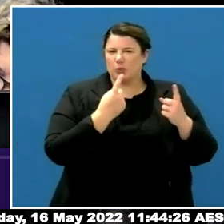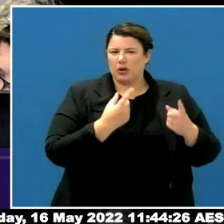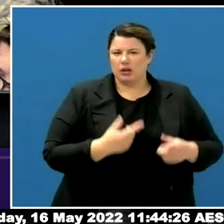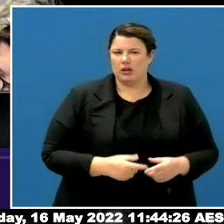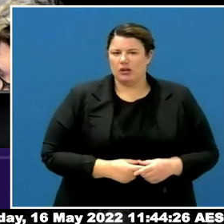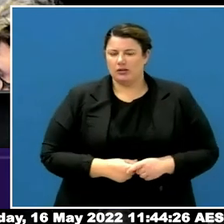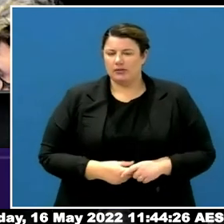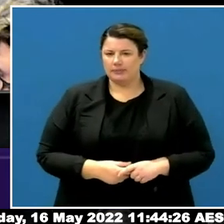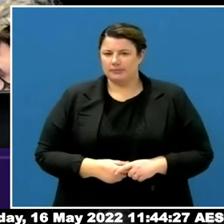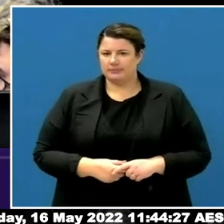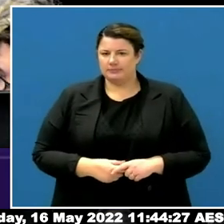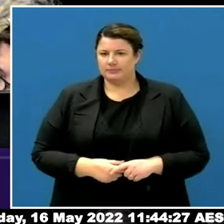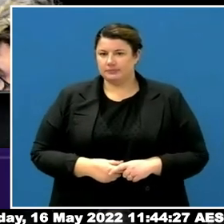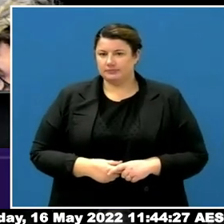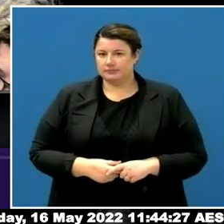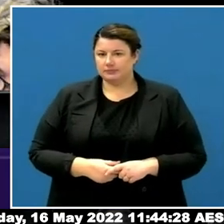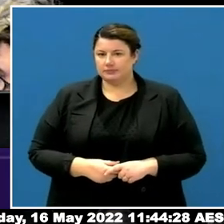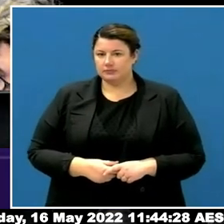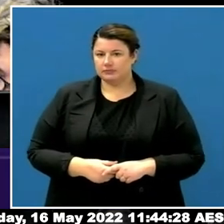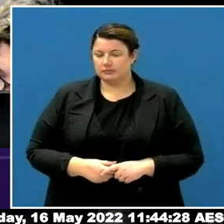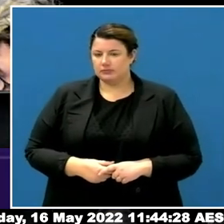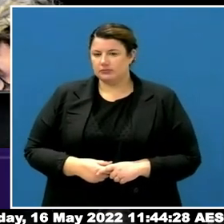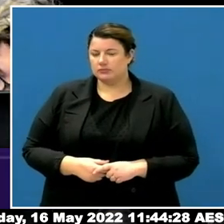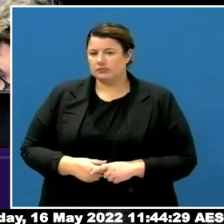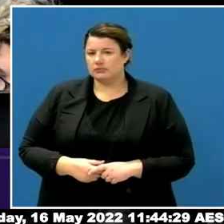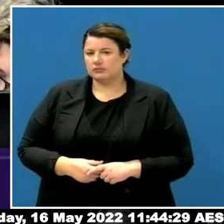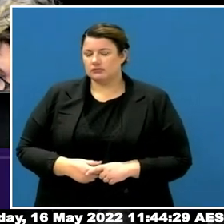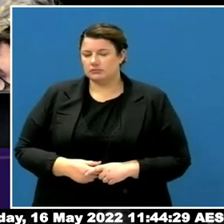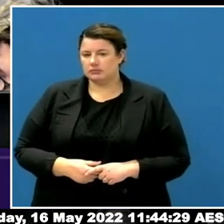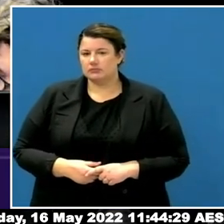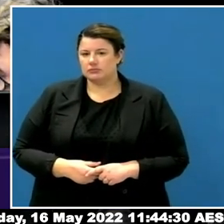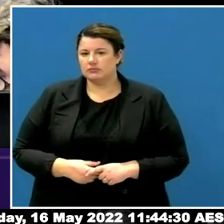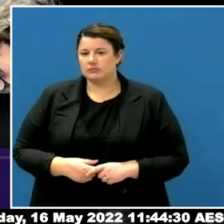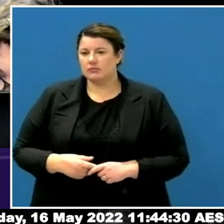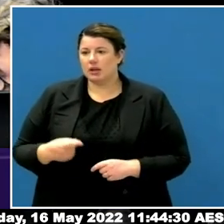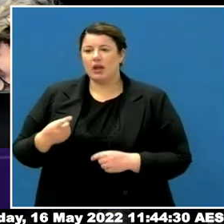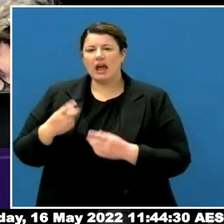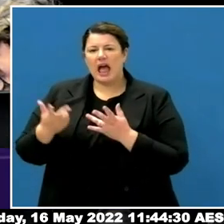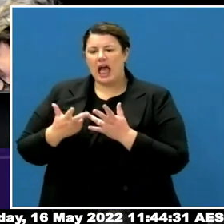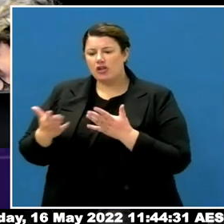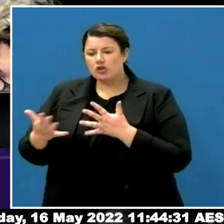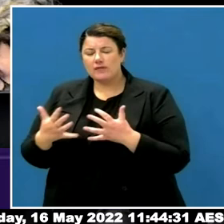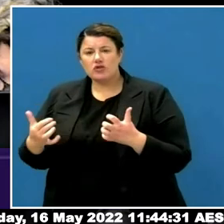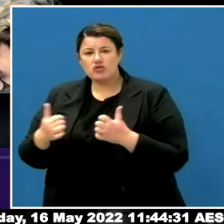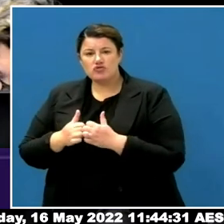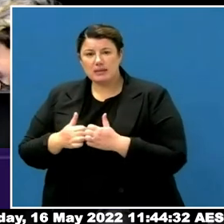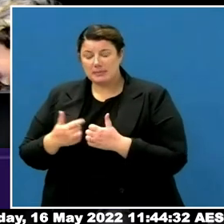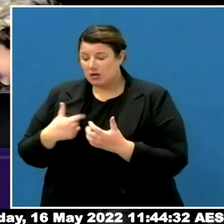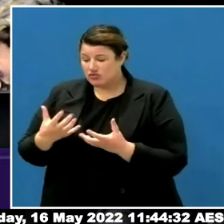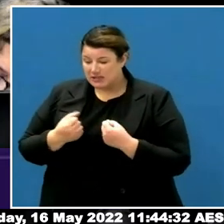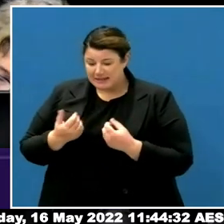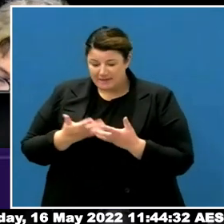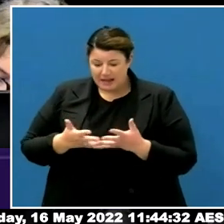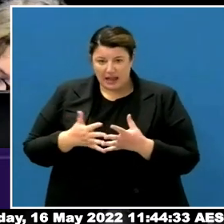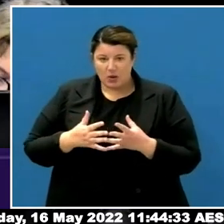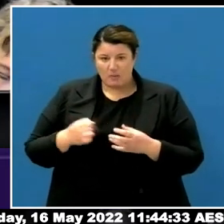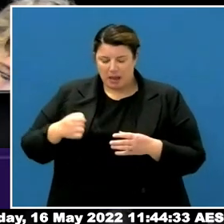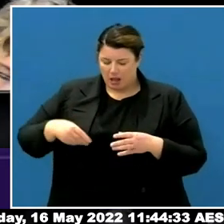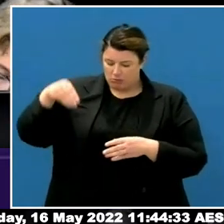How would you receive those, do you recall? They would be put in Jason's bag. Jason's bag, I see.